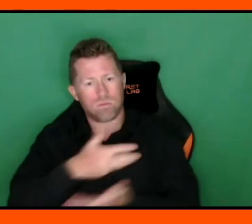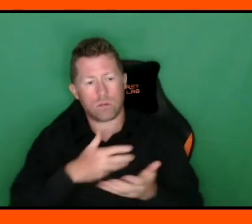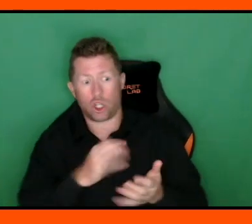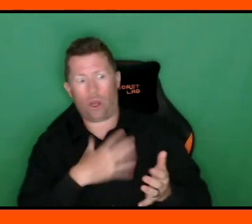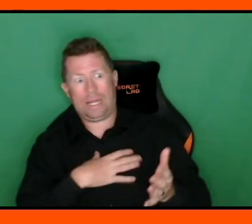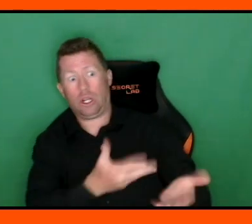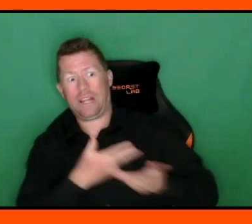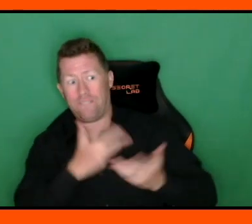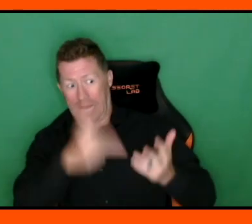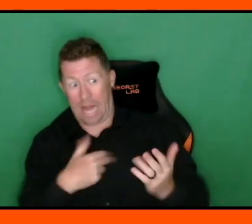with that same information again.